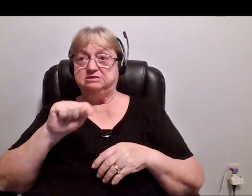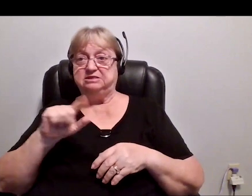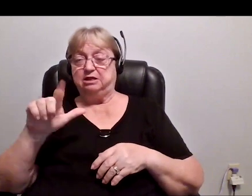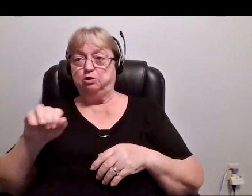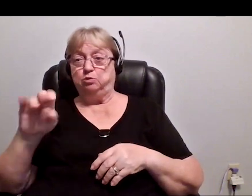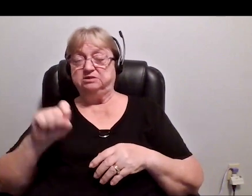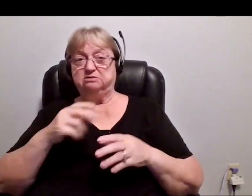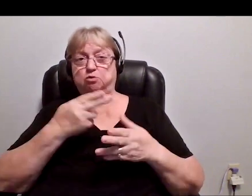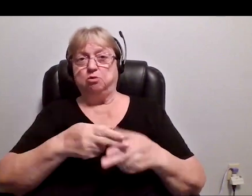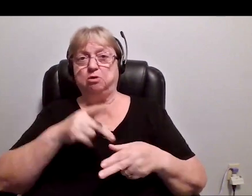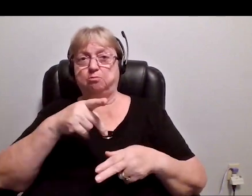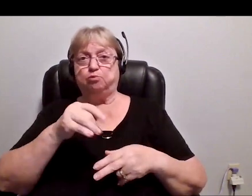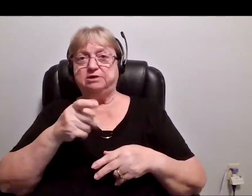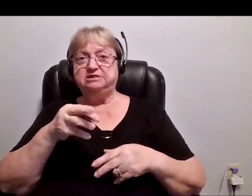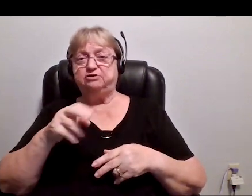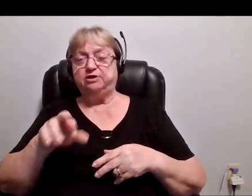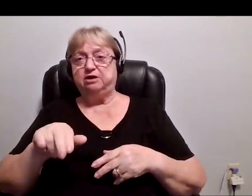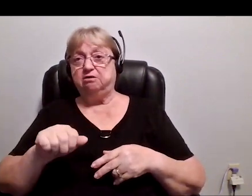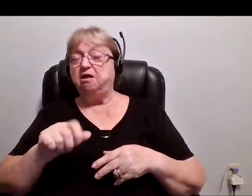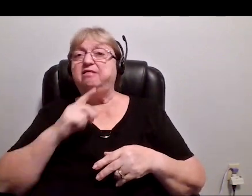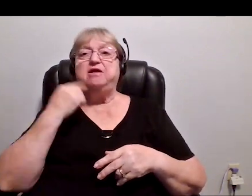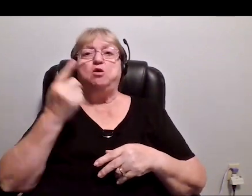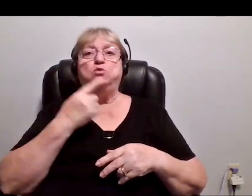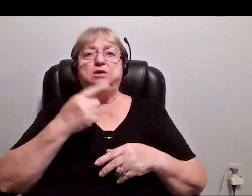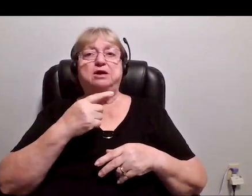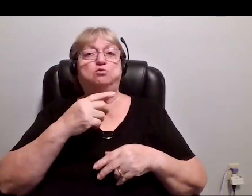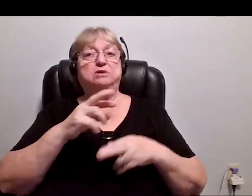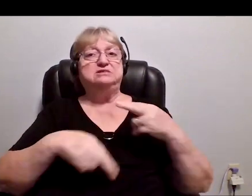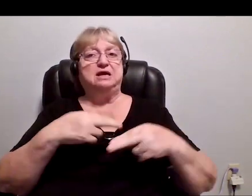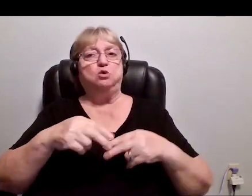They only recycle PLA, but any type of PLA, just has to be separated.